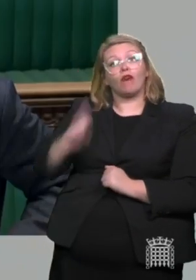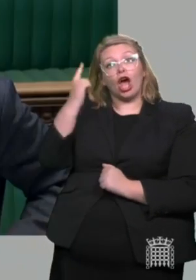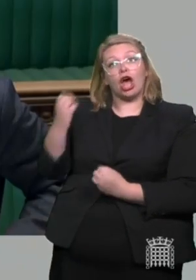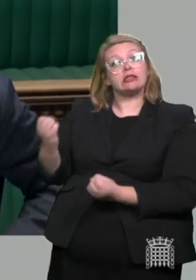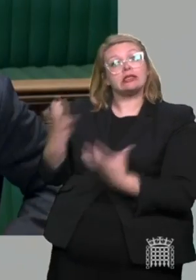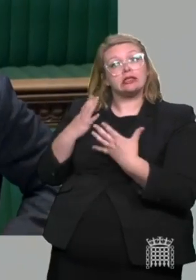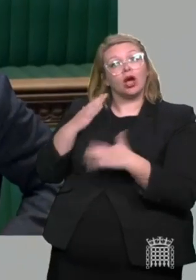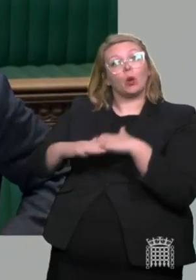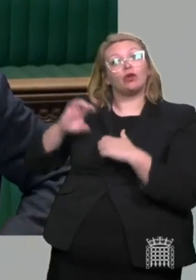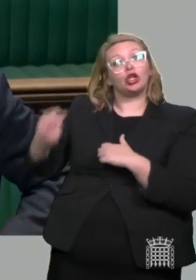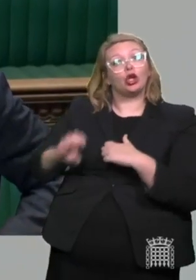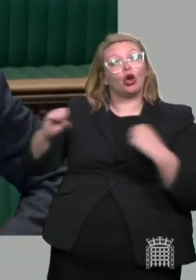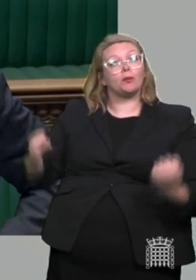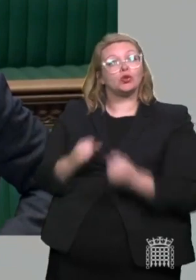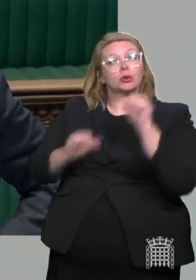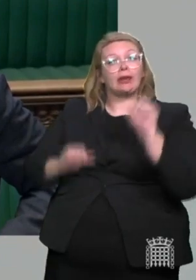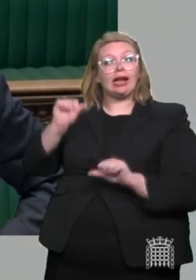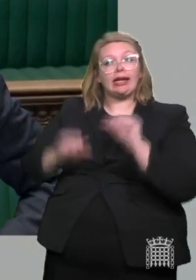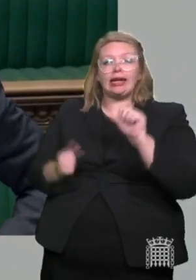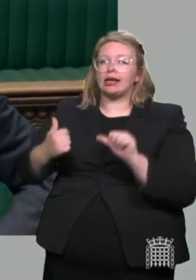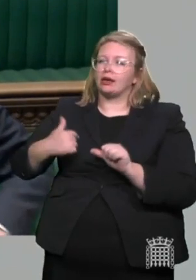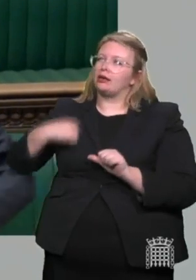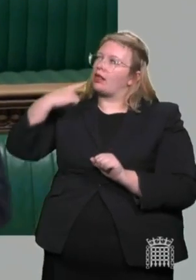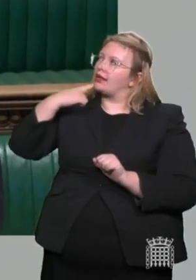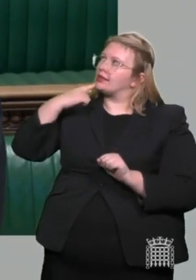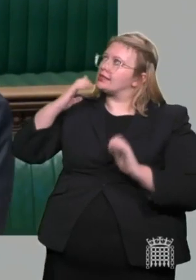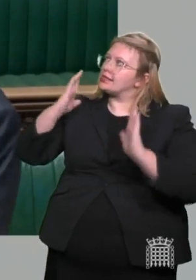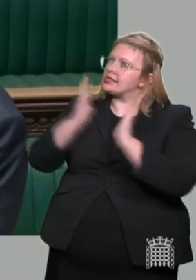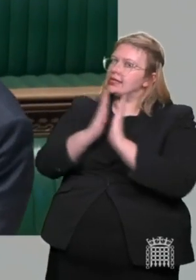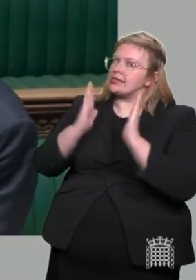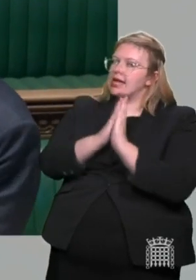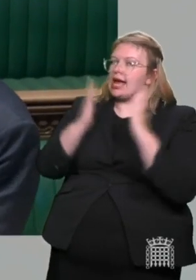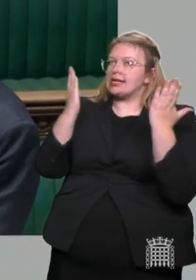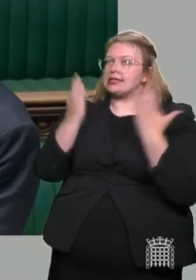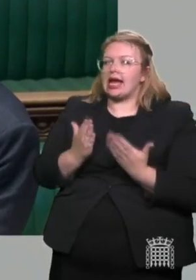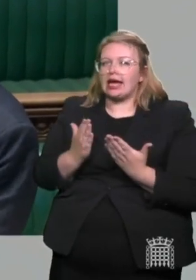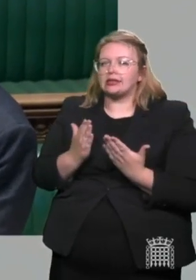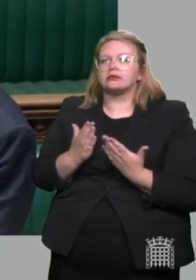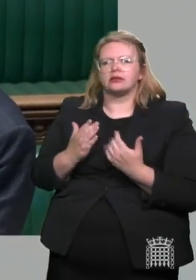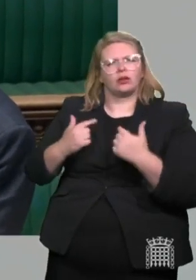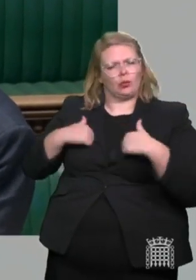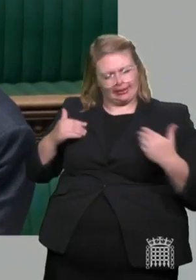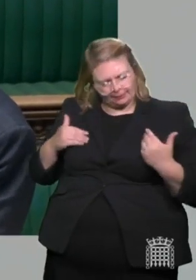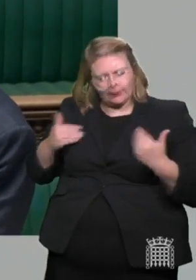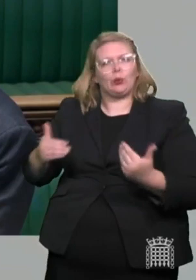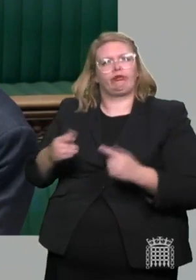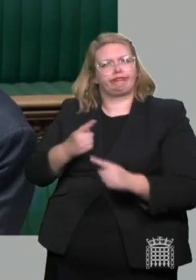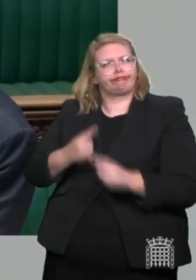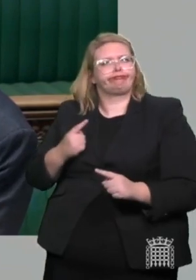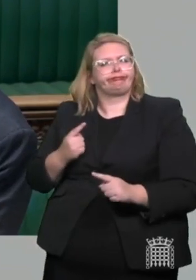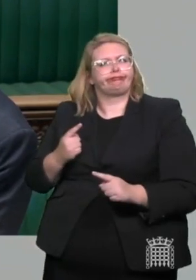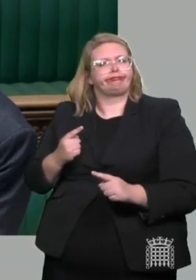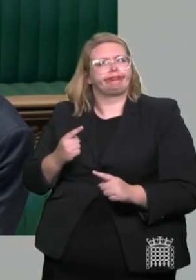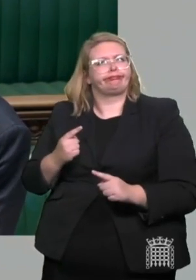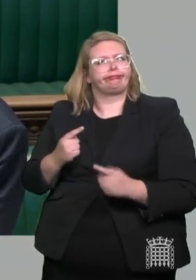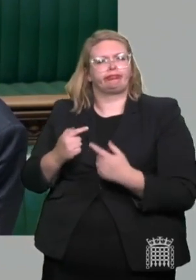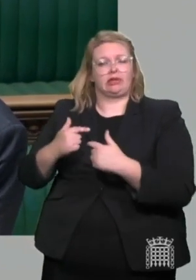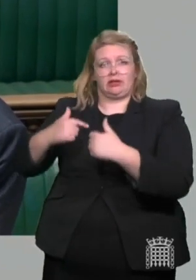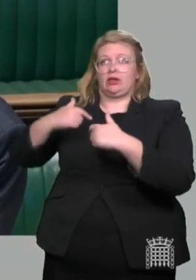super league on, I think, the Sunday night, and we acted decisively using the arsenal of legislative